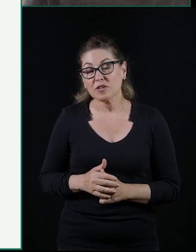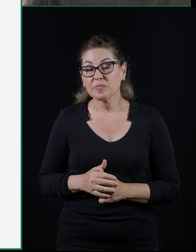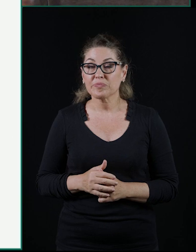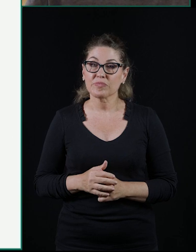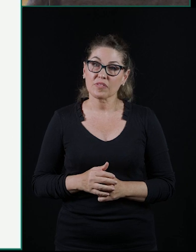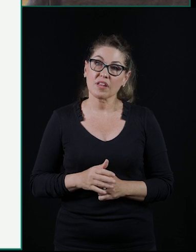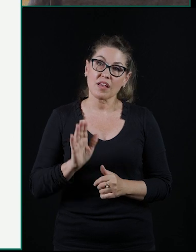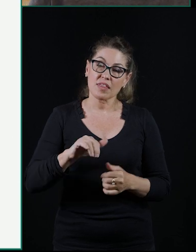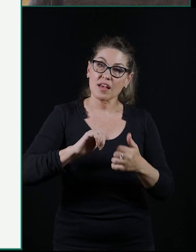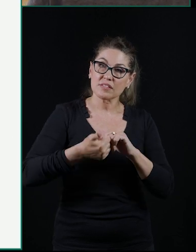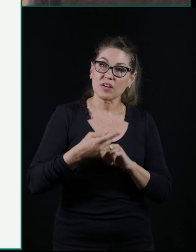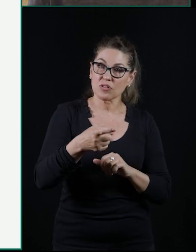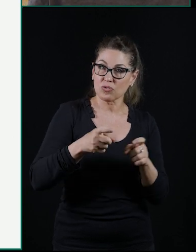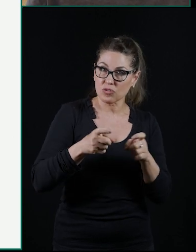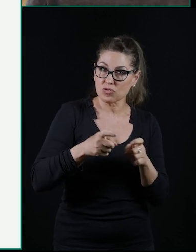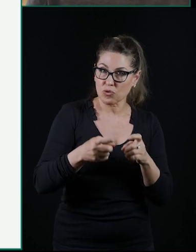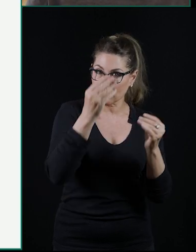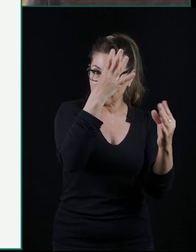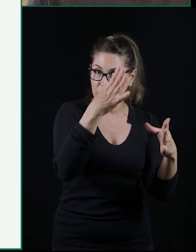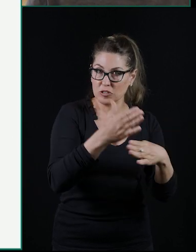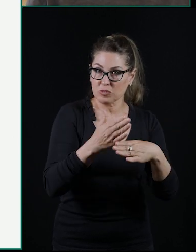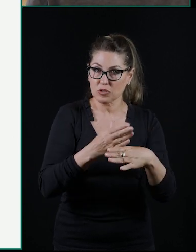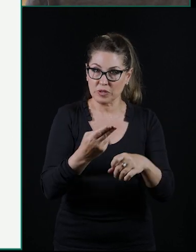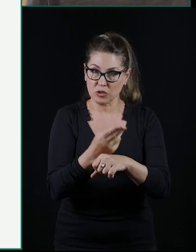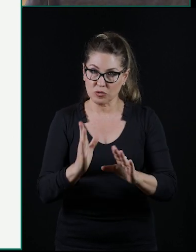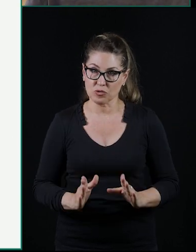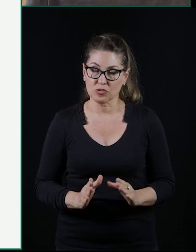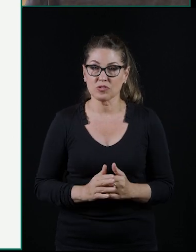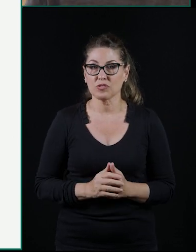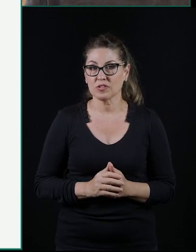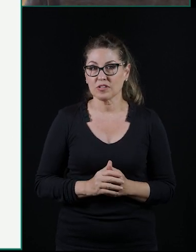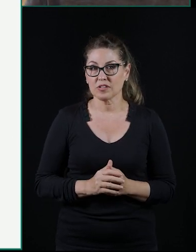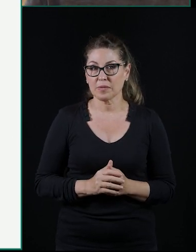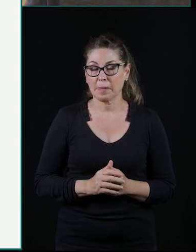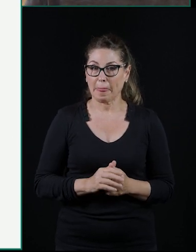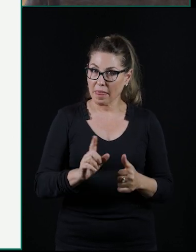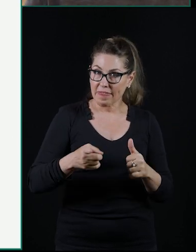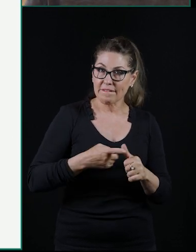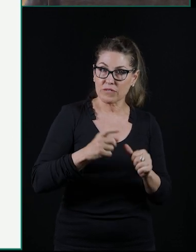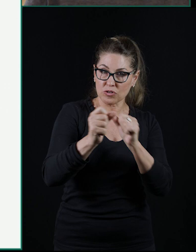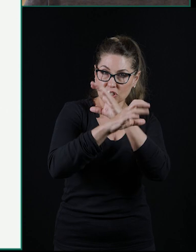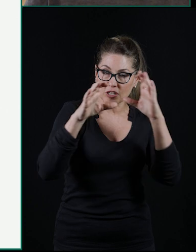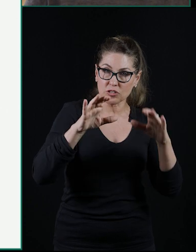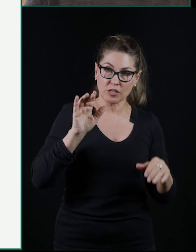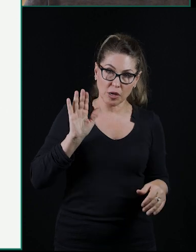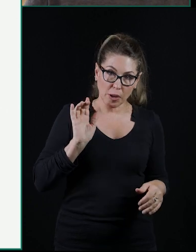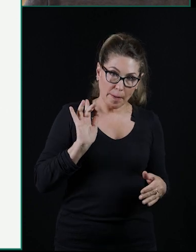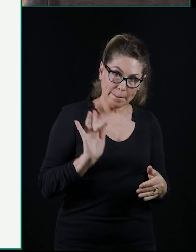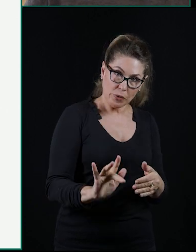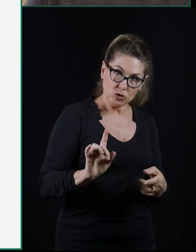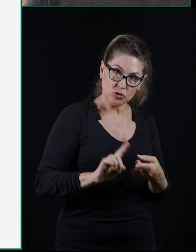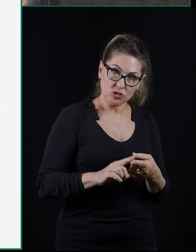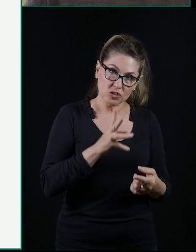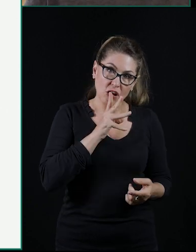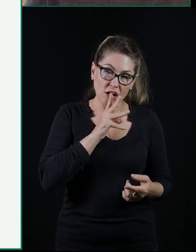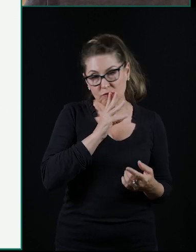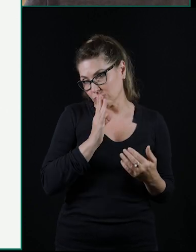Here's all how you can control permissions between users. The first scenario push to talk is fairly easy.